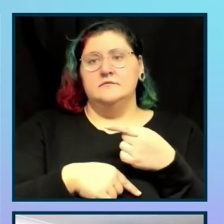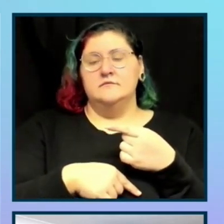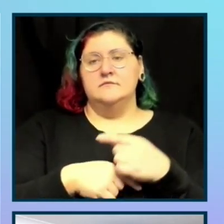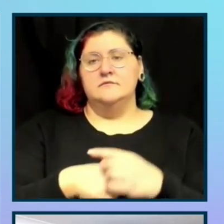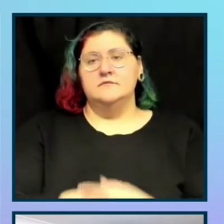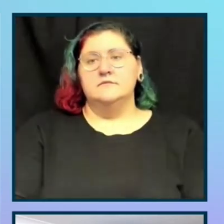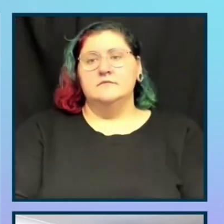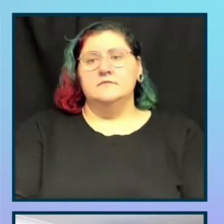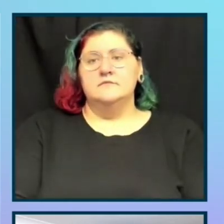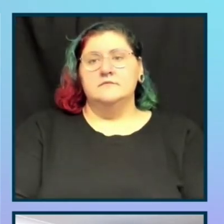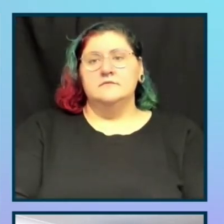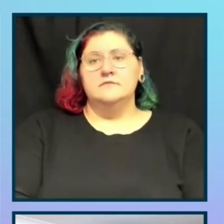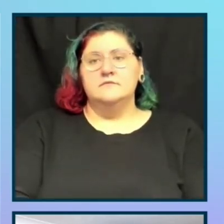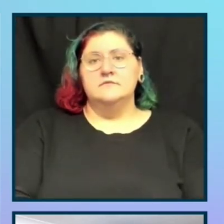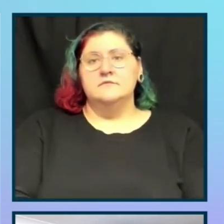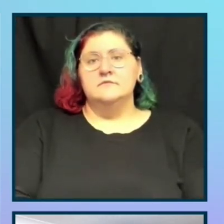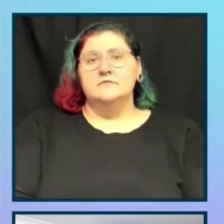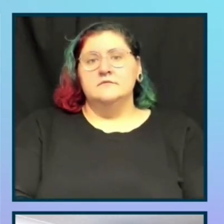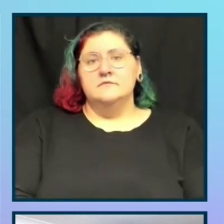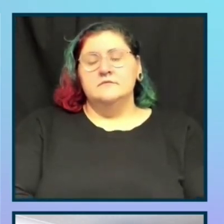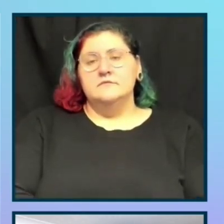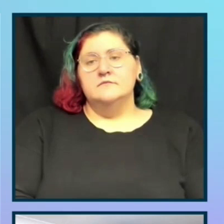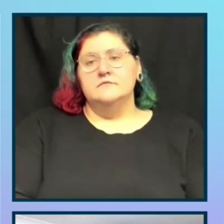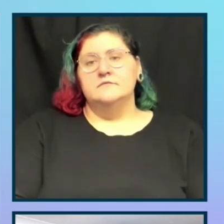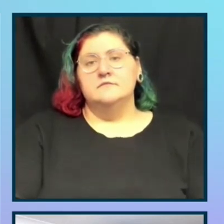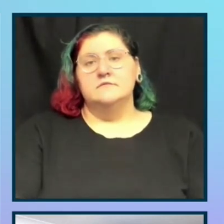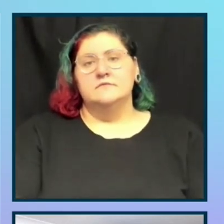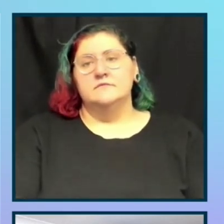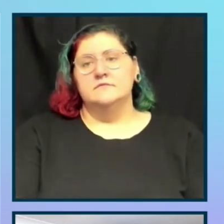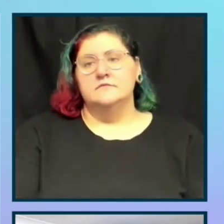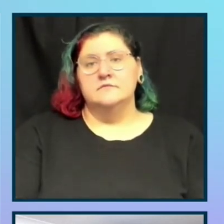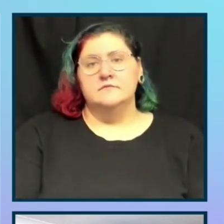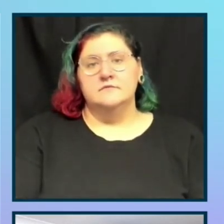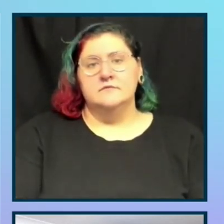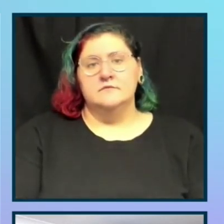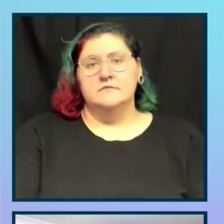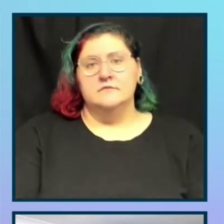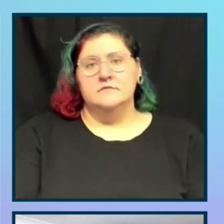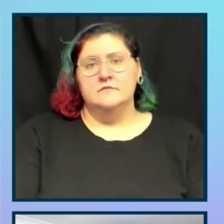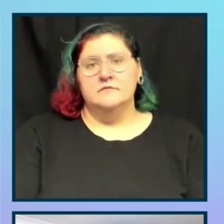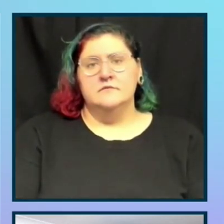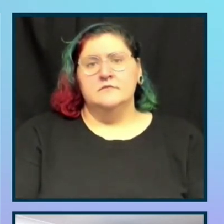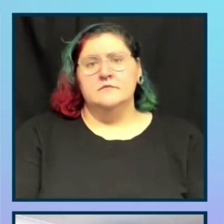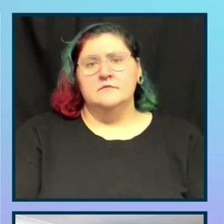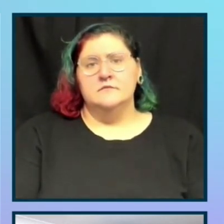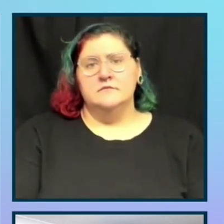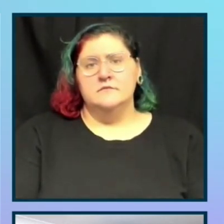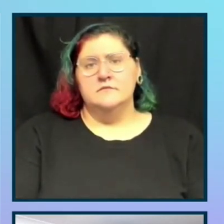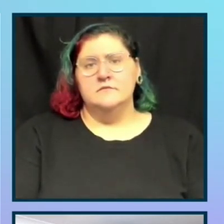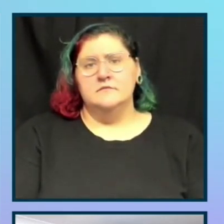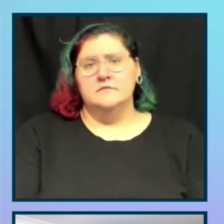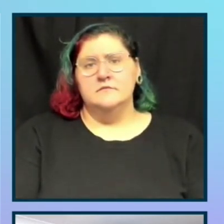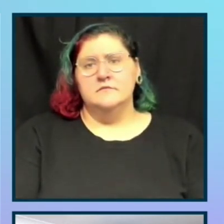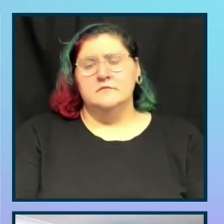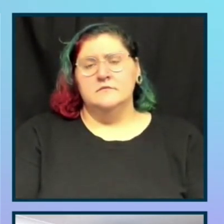Okay oh, are you just gonna try and half me in... Left, no words. Is that what you... The back end of the ship and stop forward